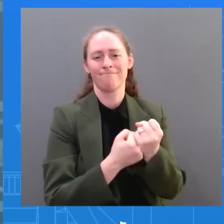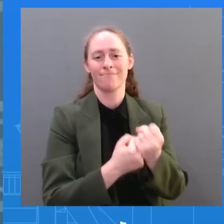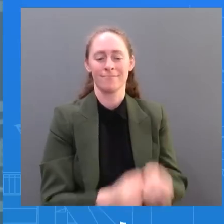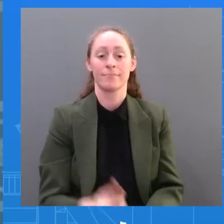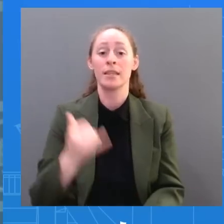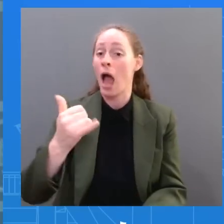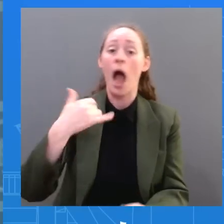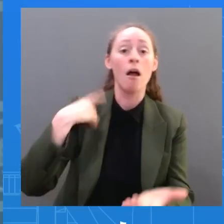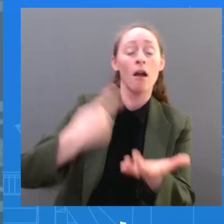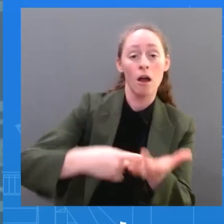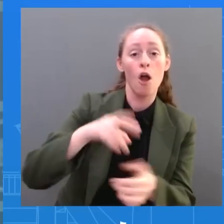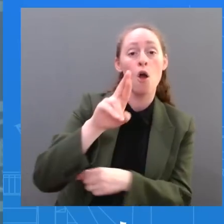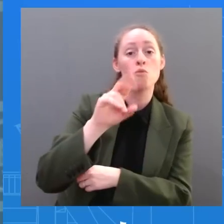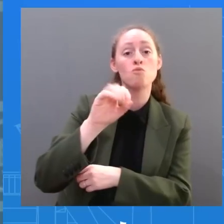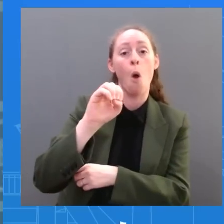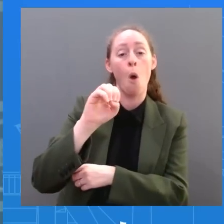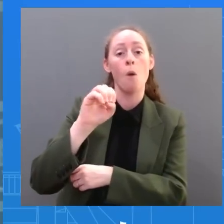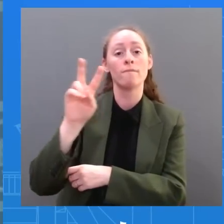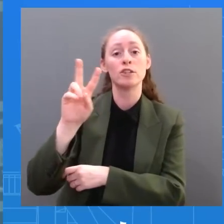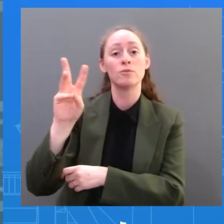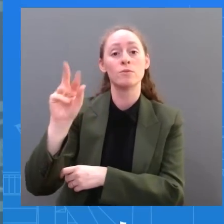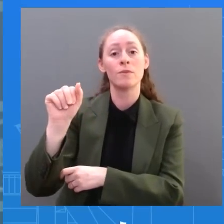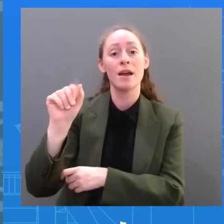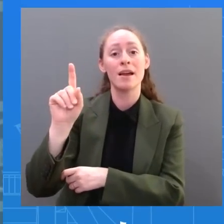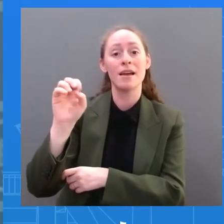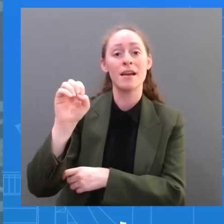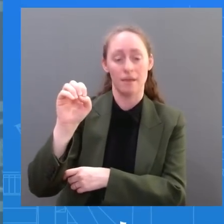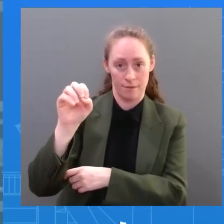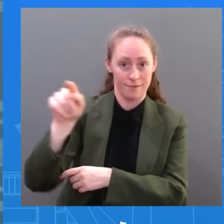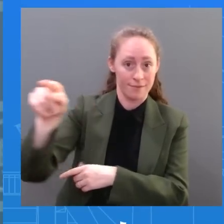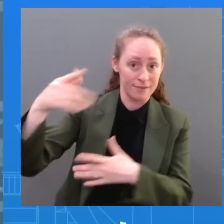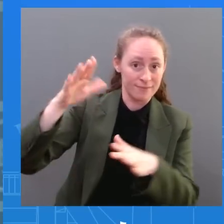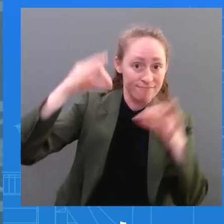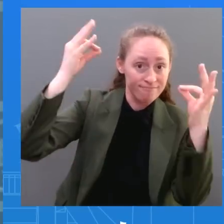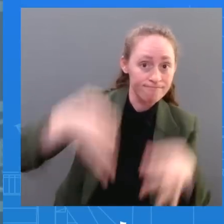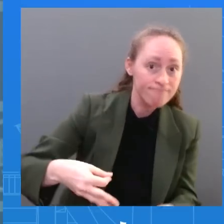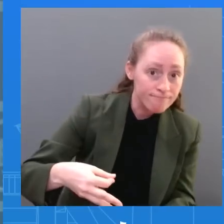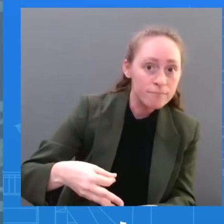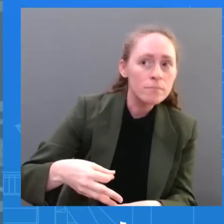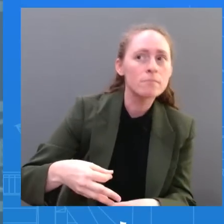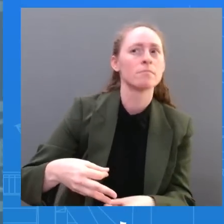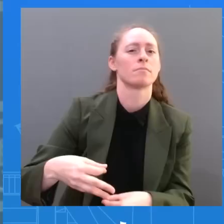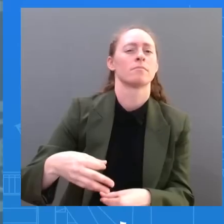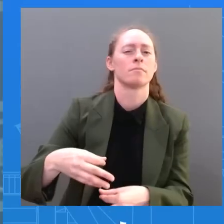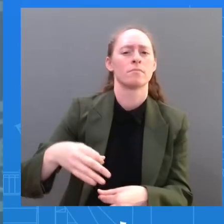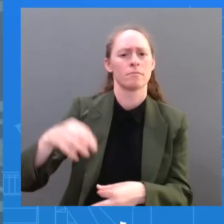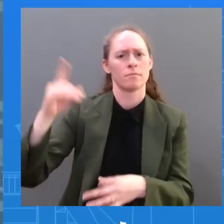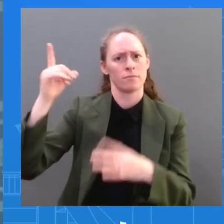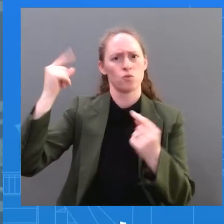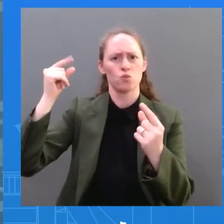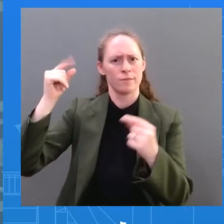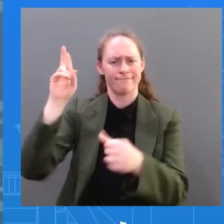he put forth executive authorities that went into -- that went into effect with the medication